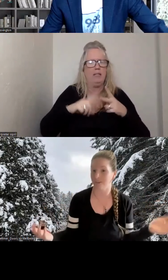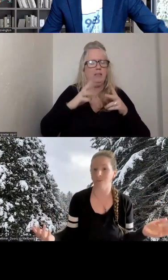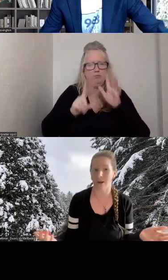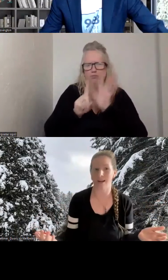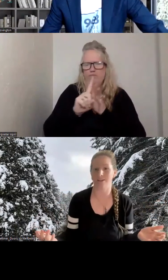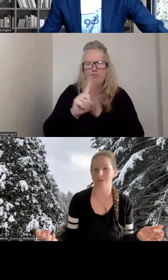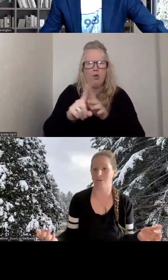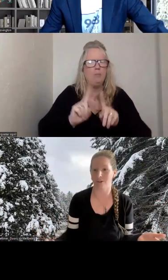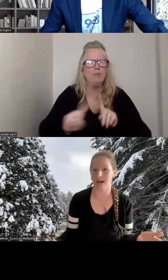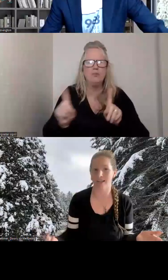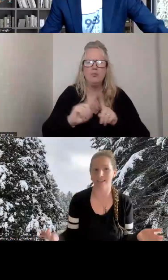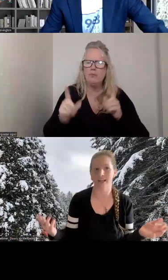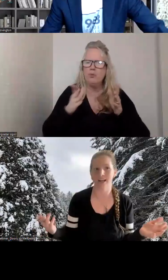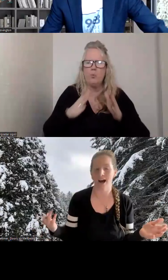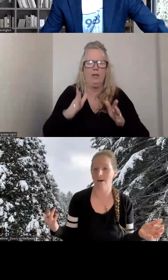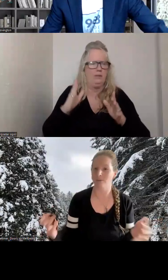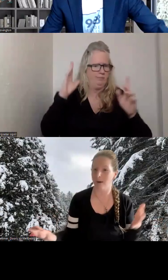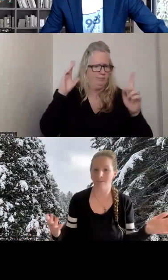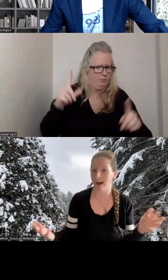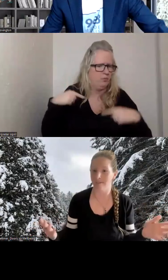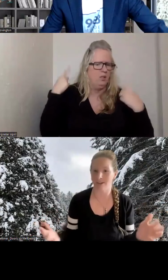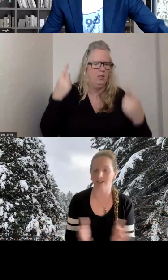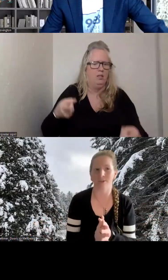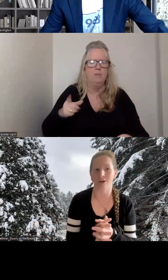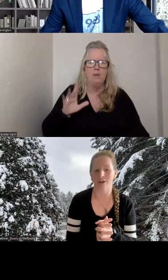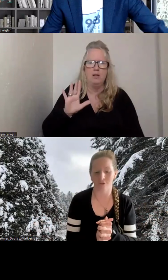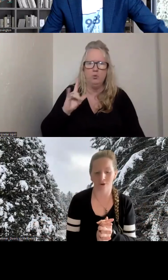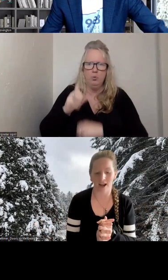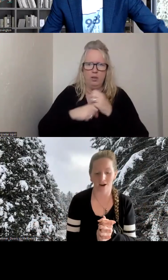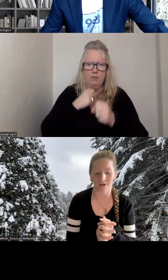DIFFERENT WAYS OVER THE LAST 25 YEARS. I AM 34 NOW.